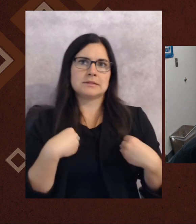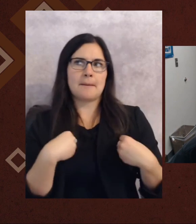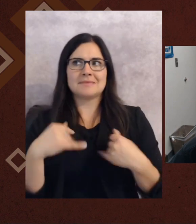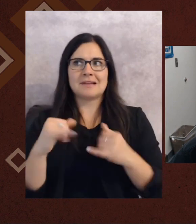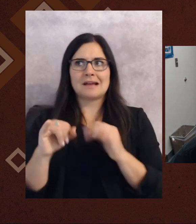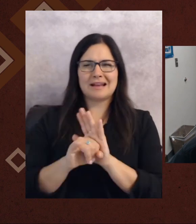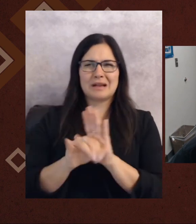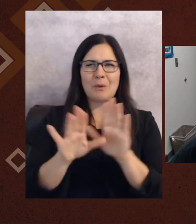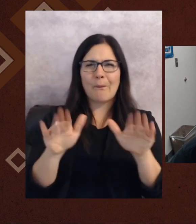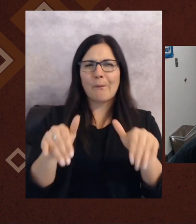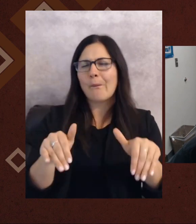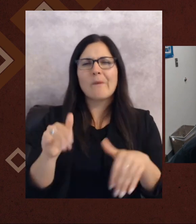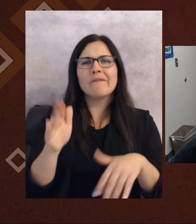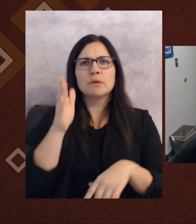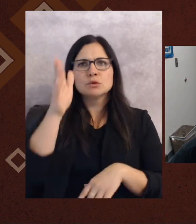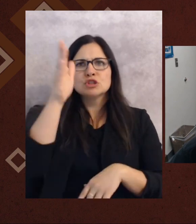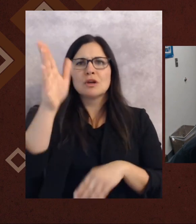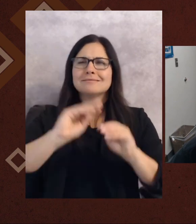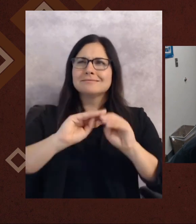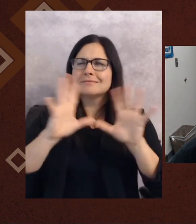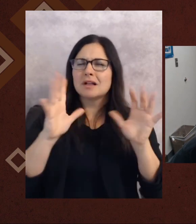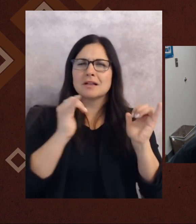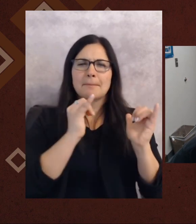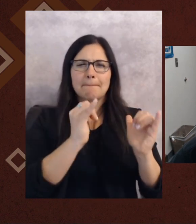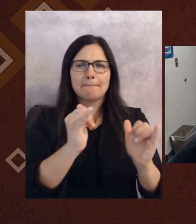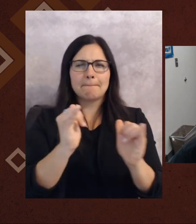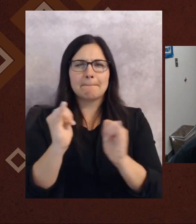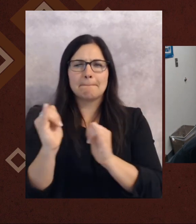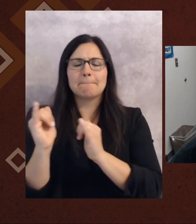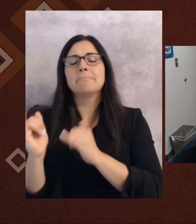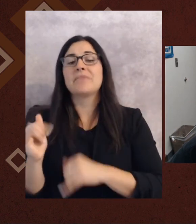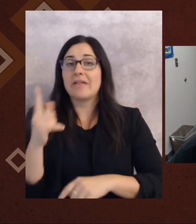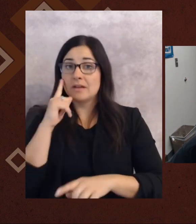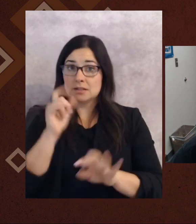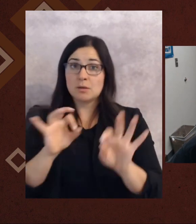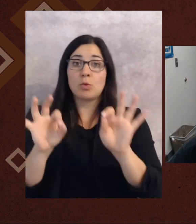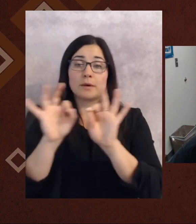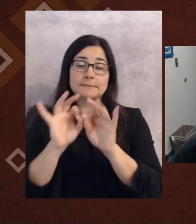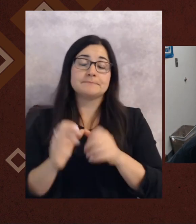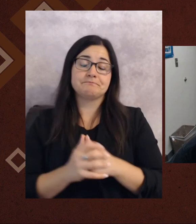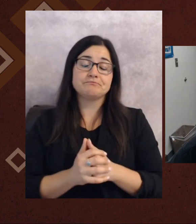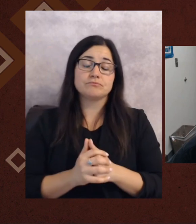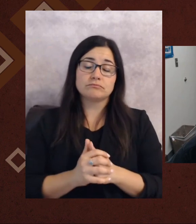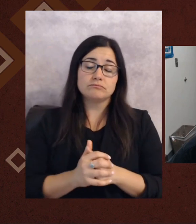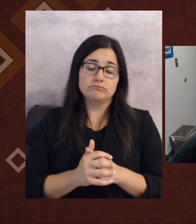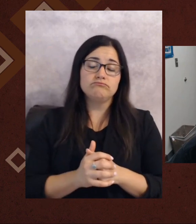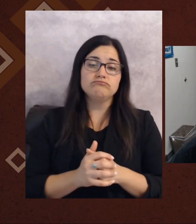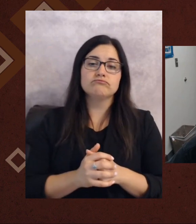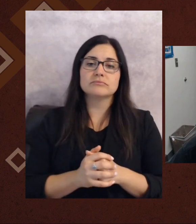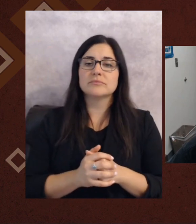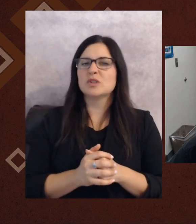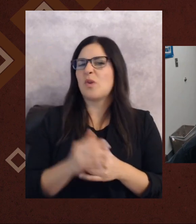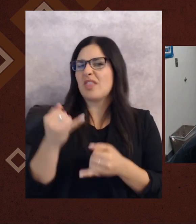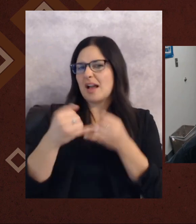So I think that's important. So I just leave it at that.